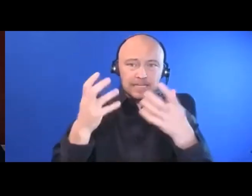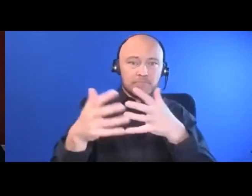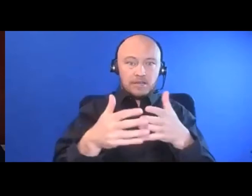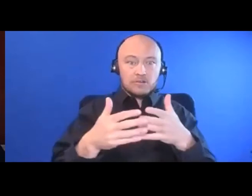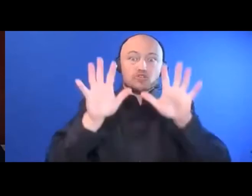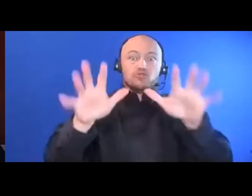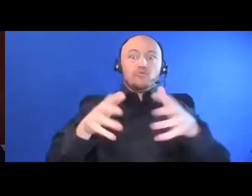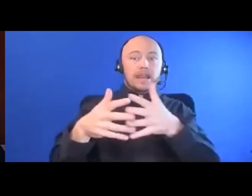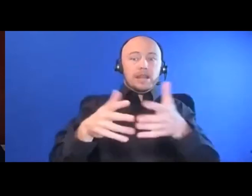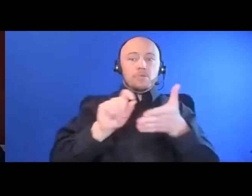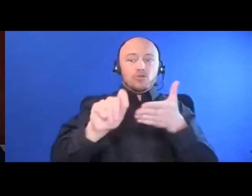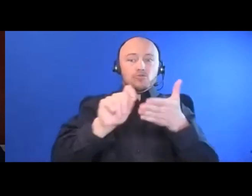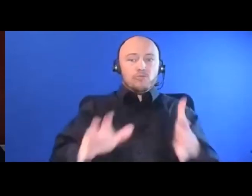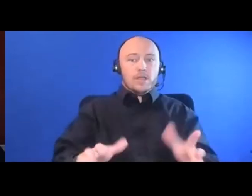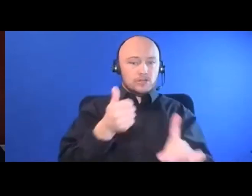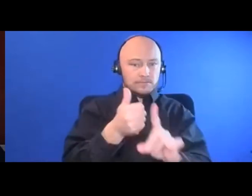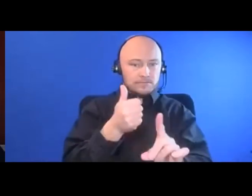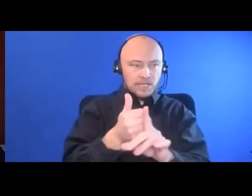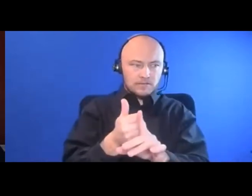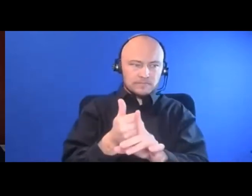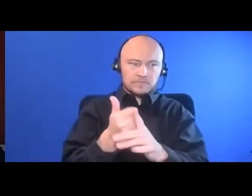Great American writers have had disabilities.